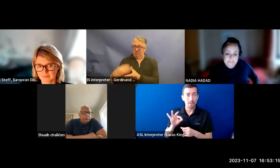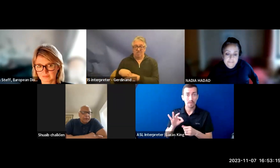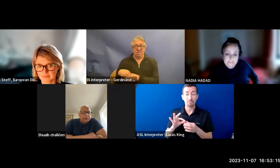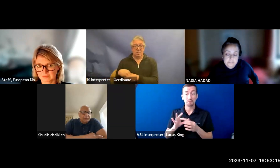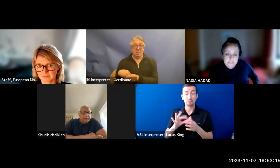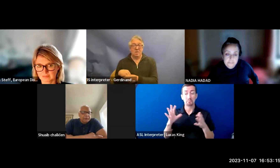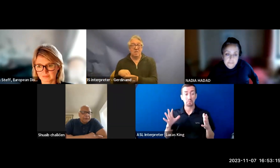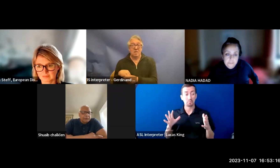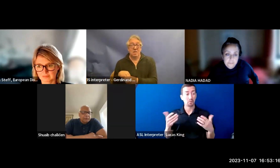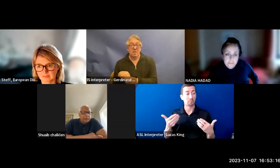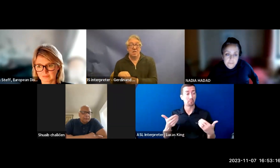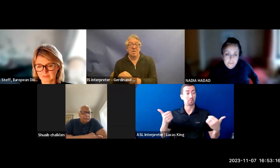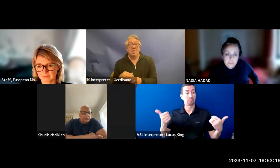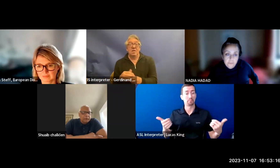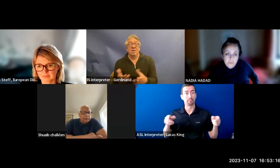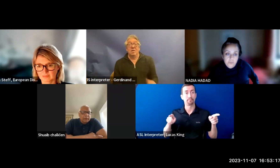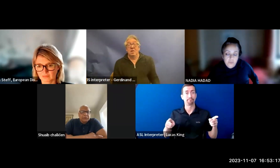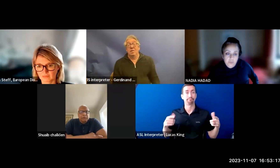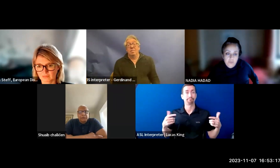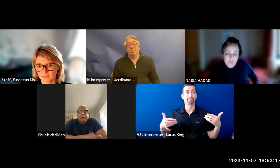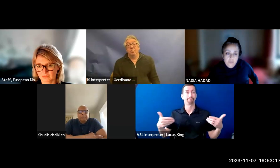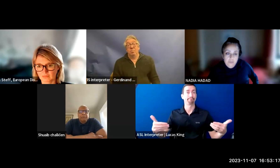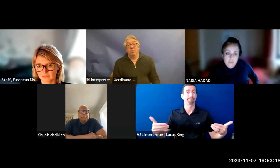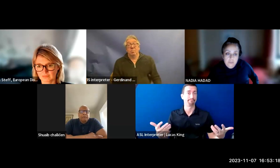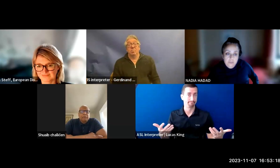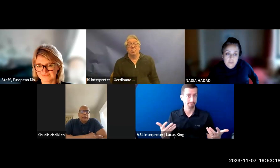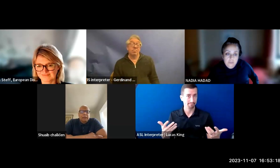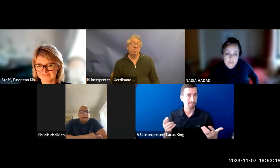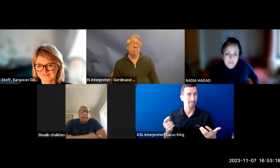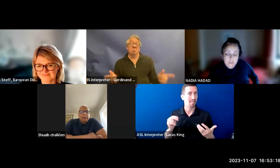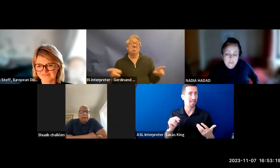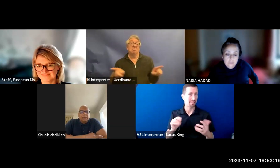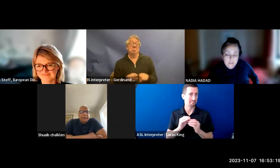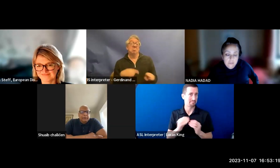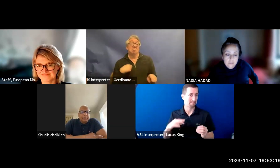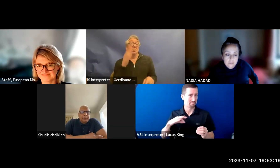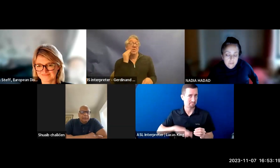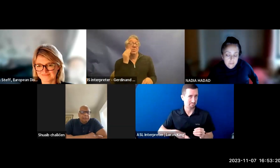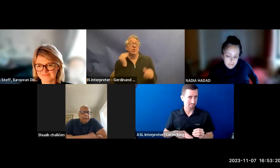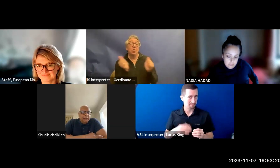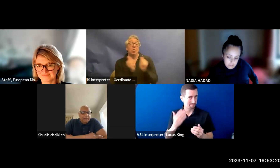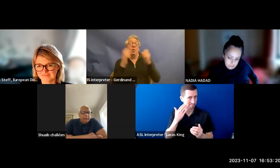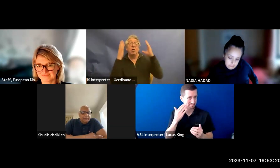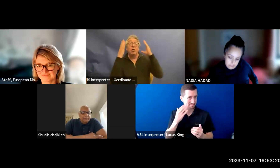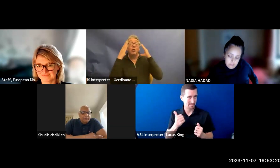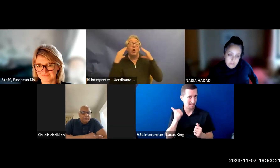as we experienced with the Dutch consortium, it doesn't really mean anything.